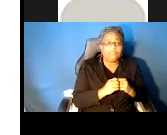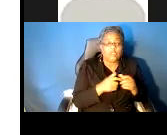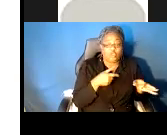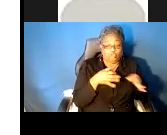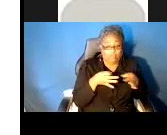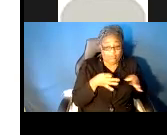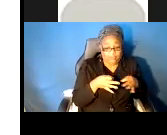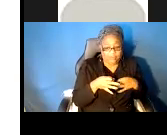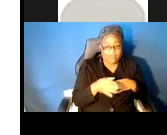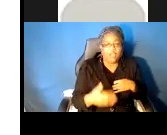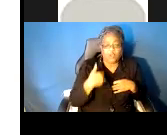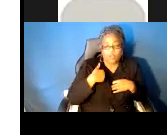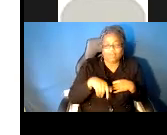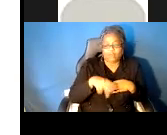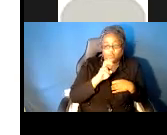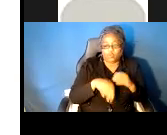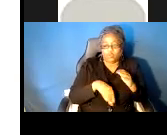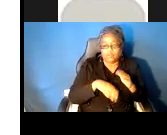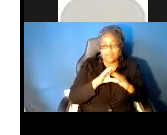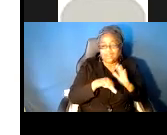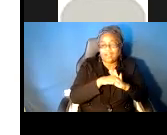you will have 200 maximum characters to provide